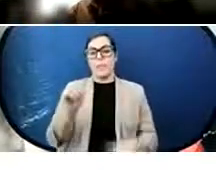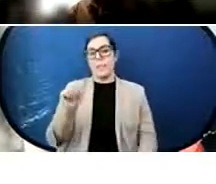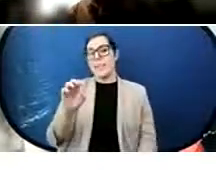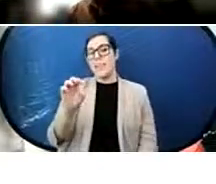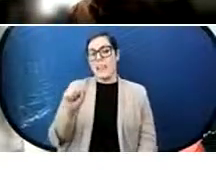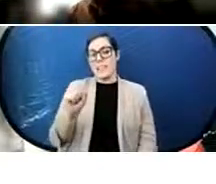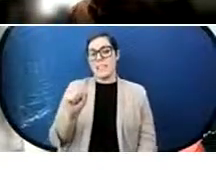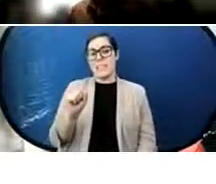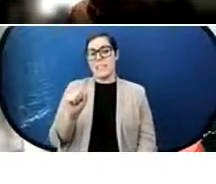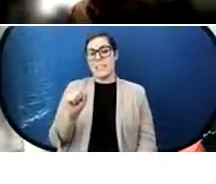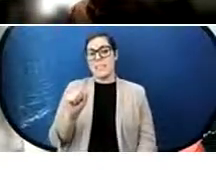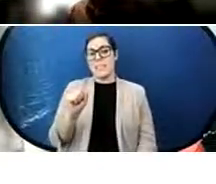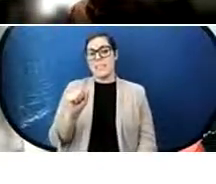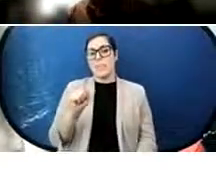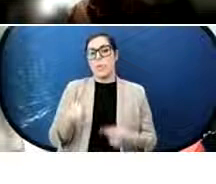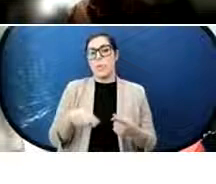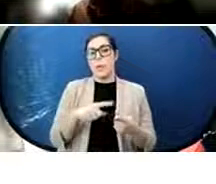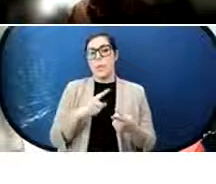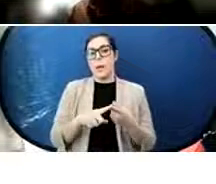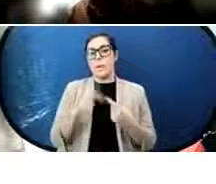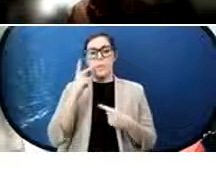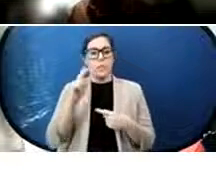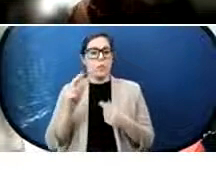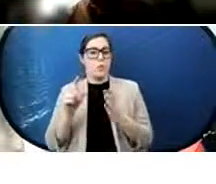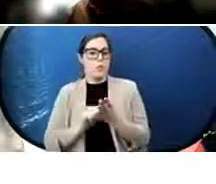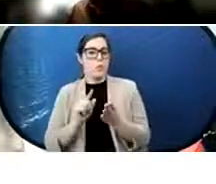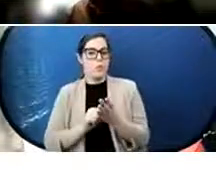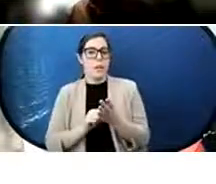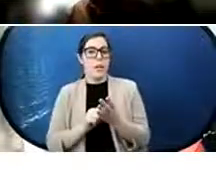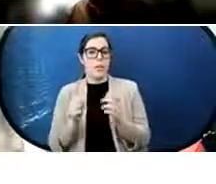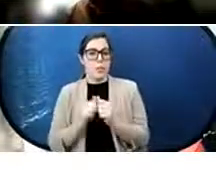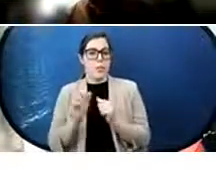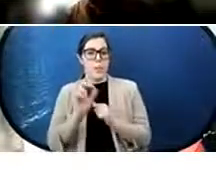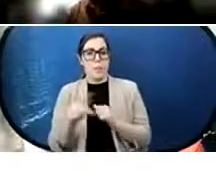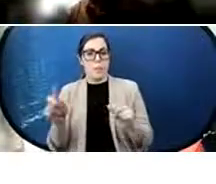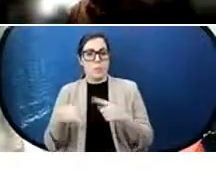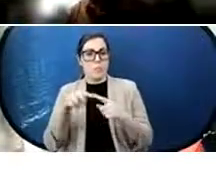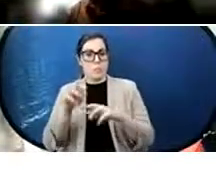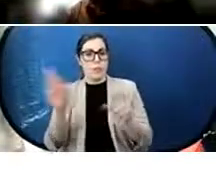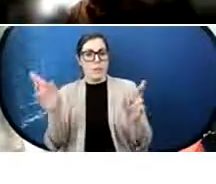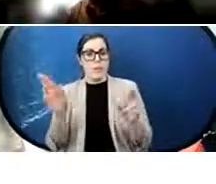when that application goes live, and of course, there's no fee for students to participate.